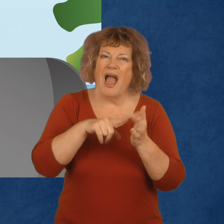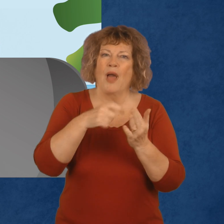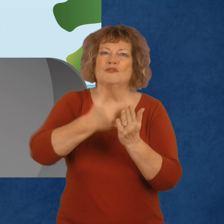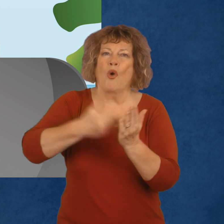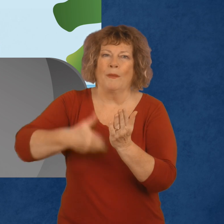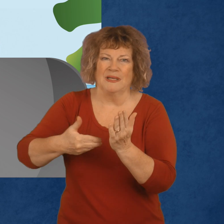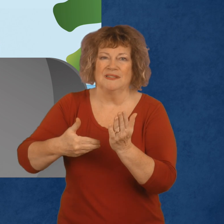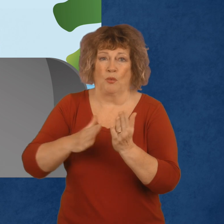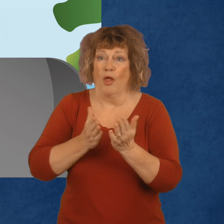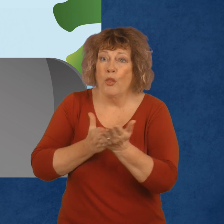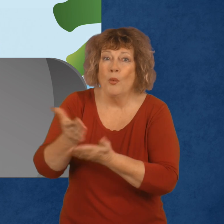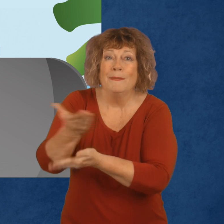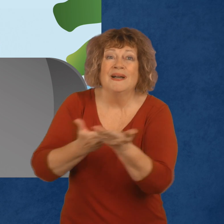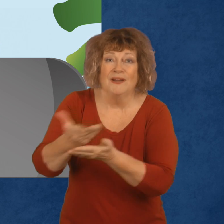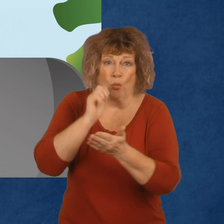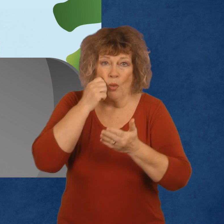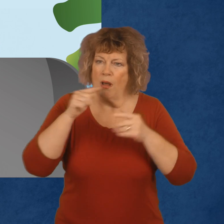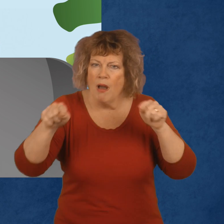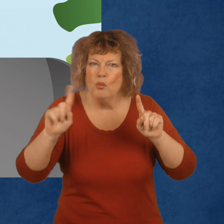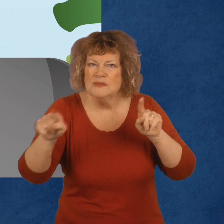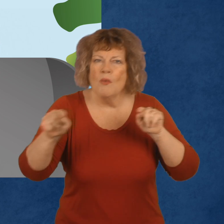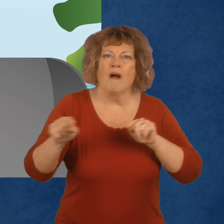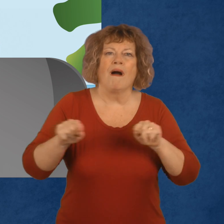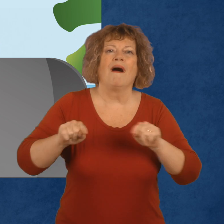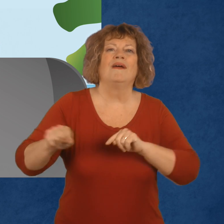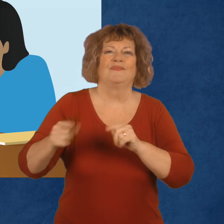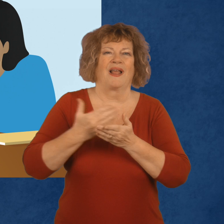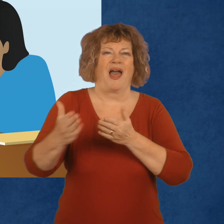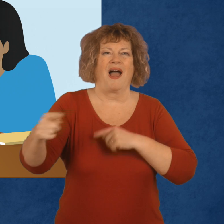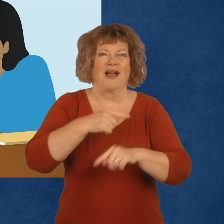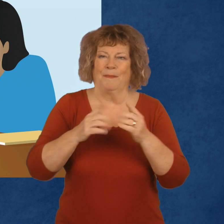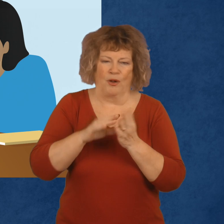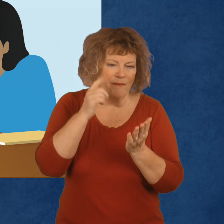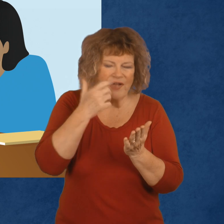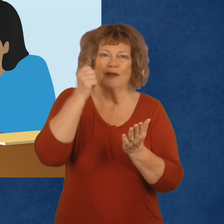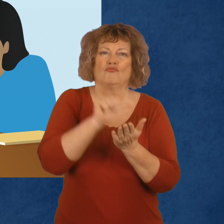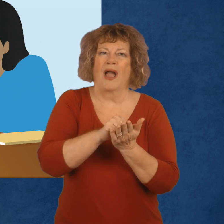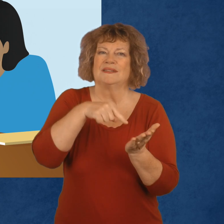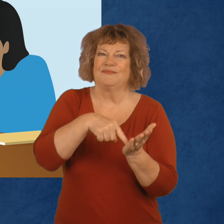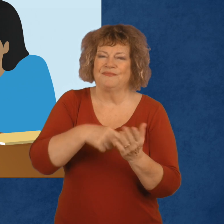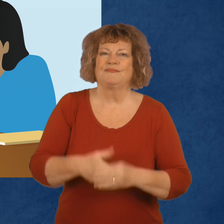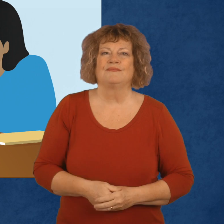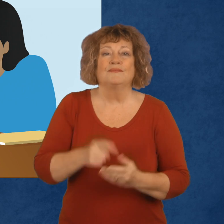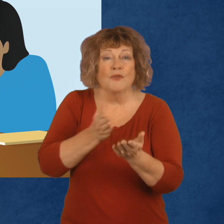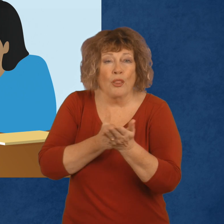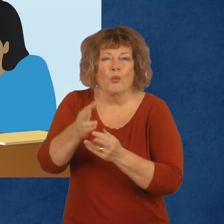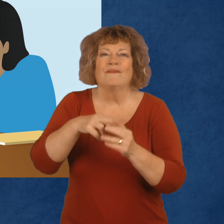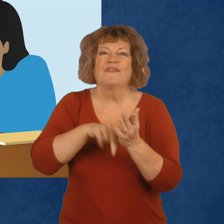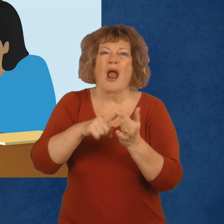This is so that everyone can find the right page quickly. Go through the file of documents and make some notes about important points